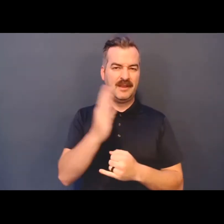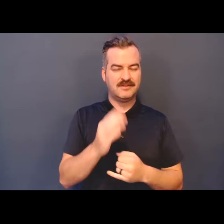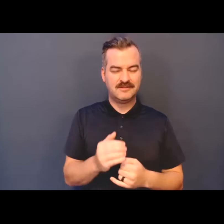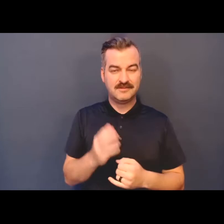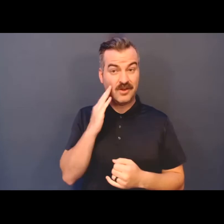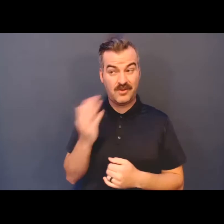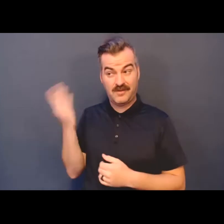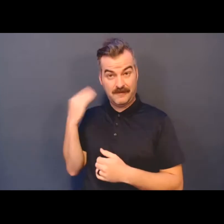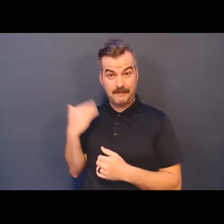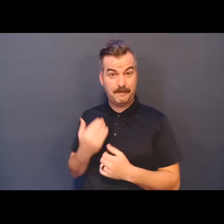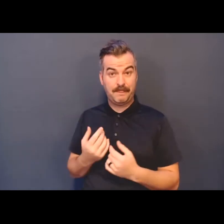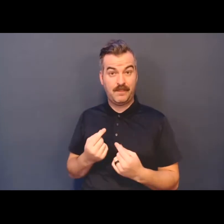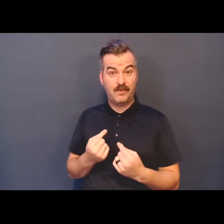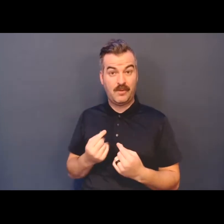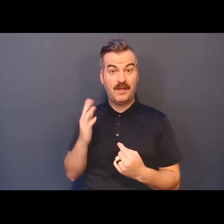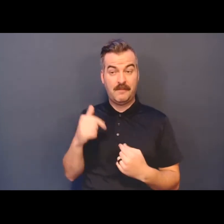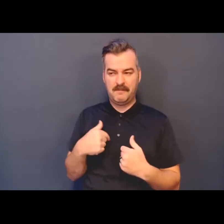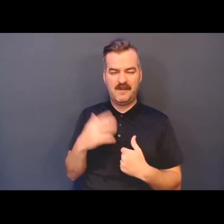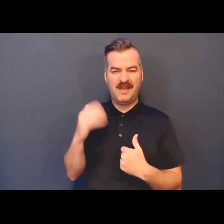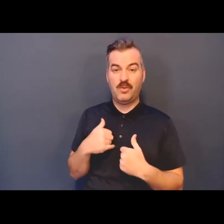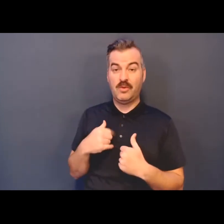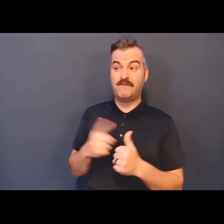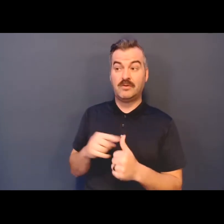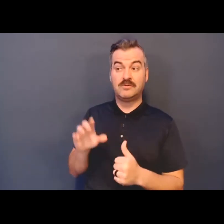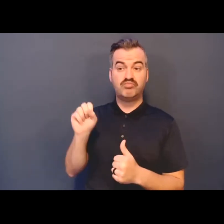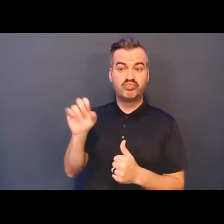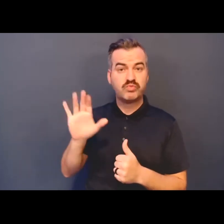15:07:32 I will introduce the panelists, they will speak, and then we will move through